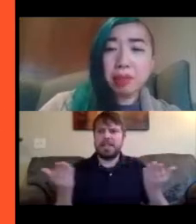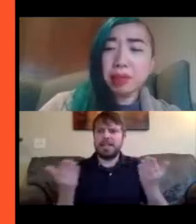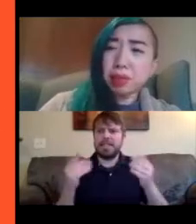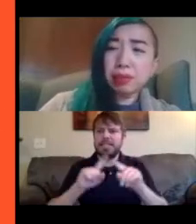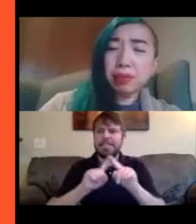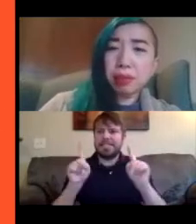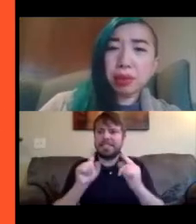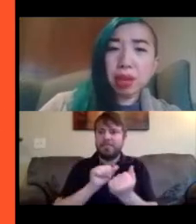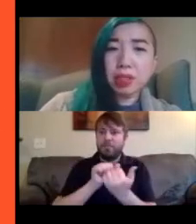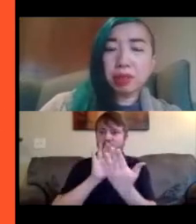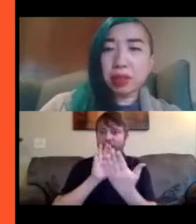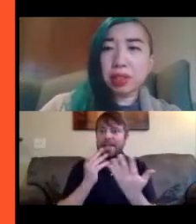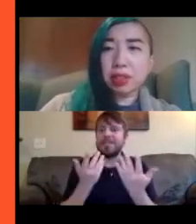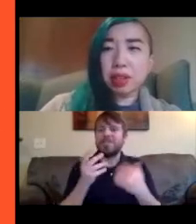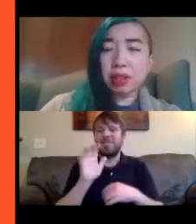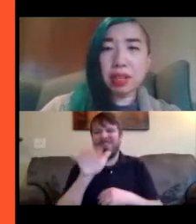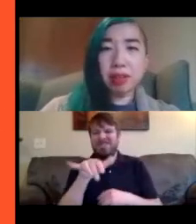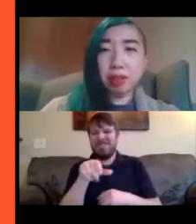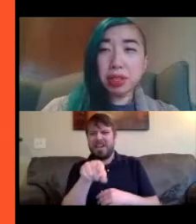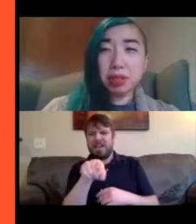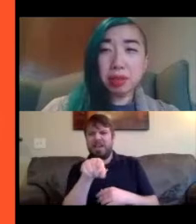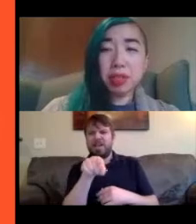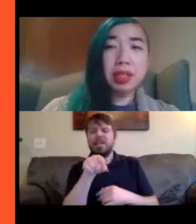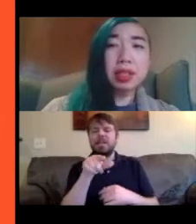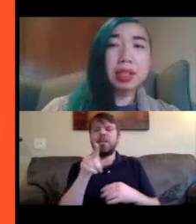And so this workshop is focused on the idea of erasure--which I think